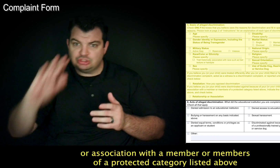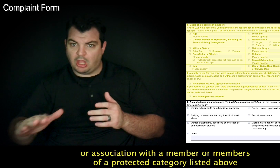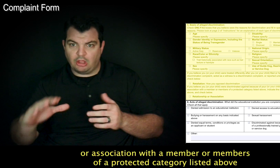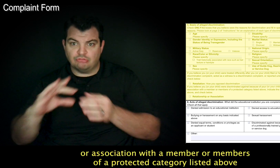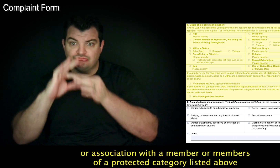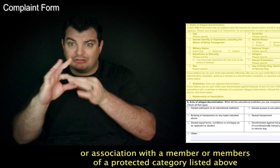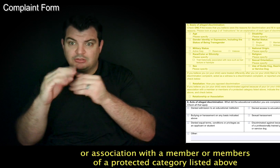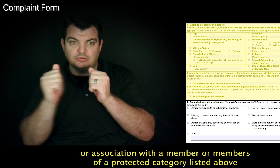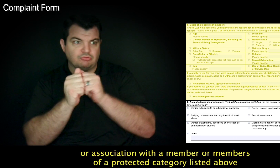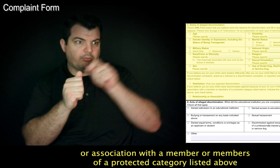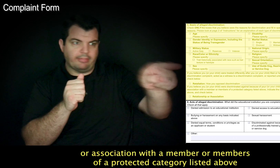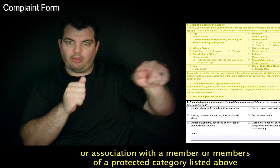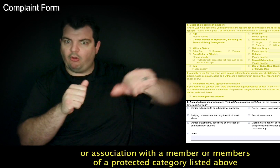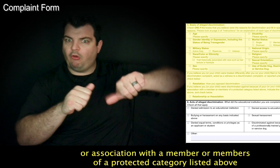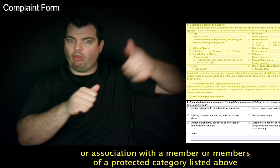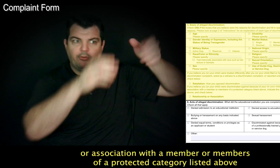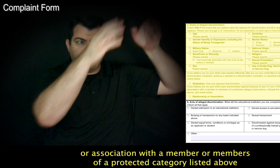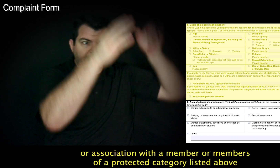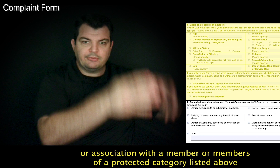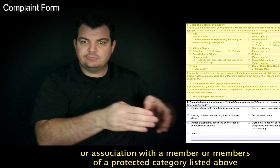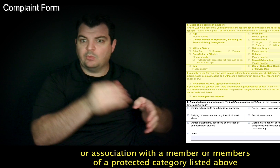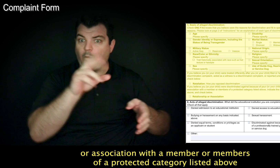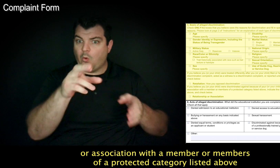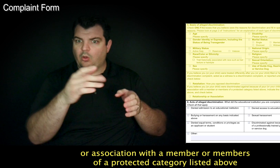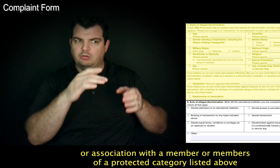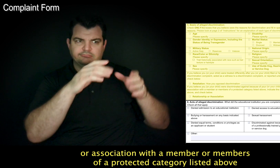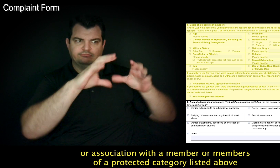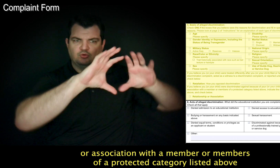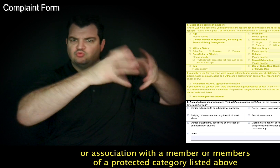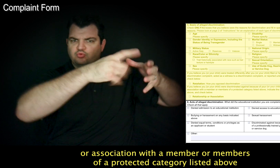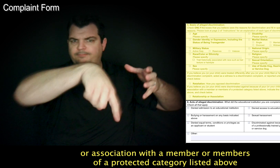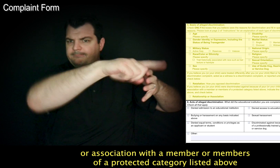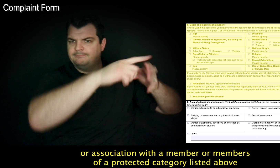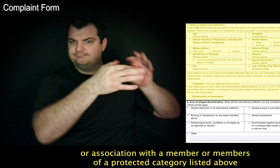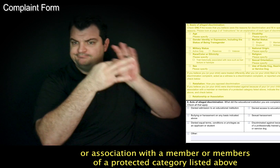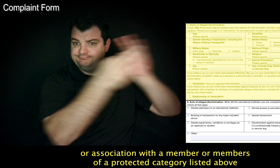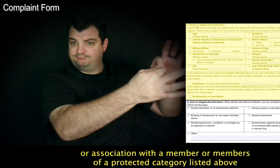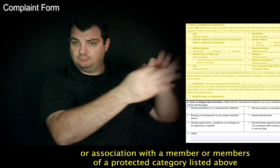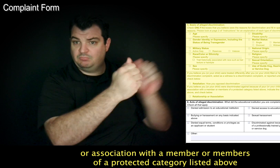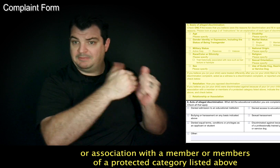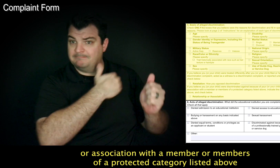or association with a member or members of a protected category listed above